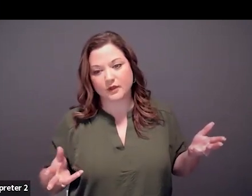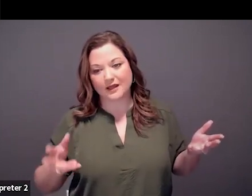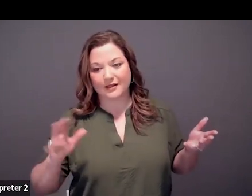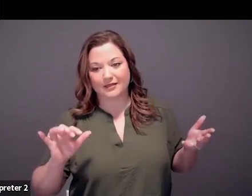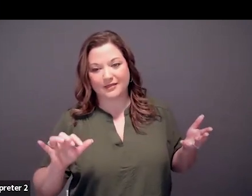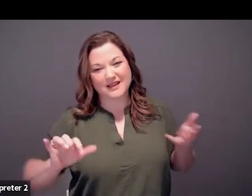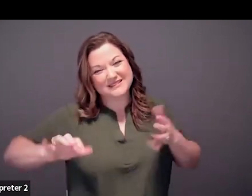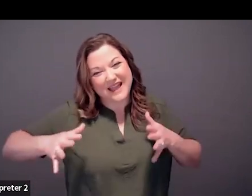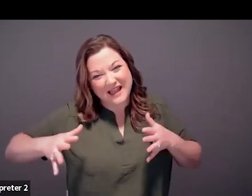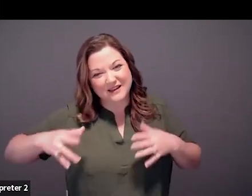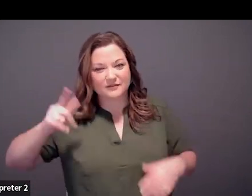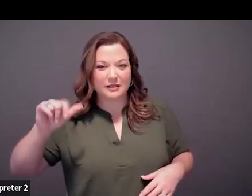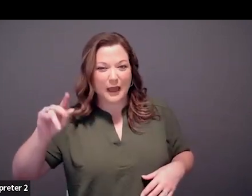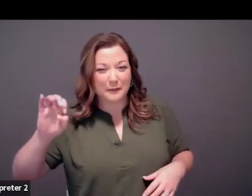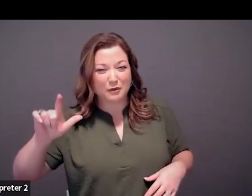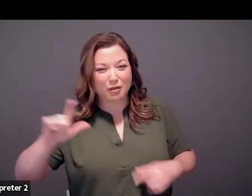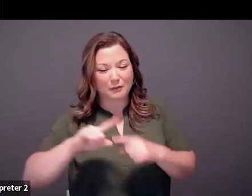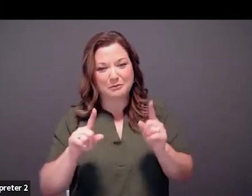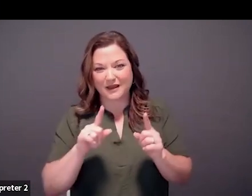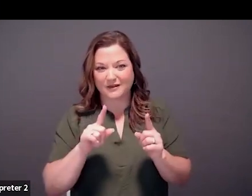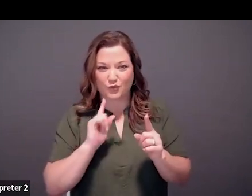but is actually a placeholder, is now gone.